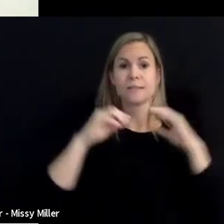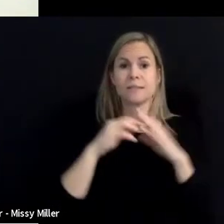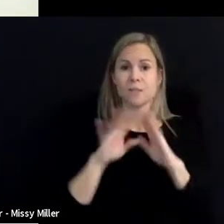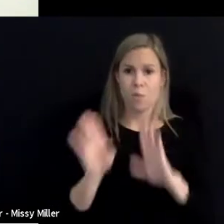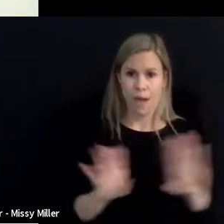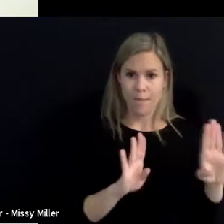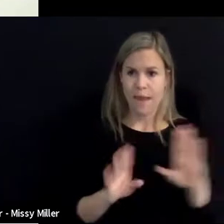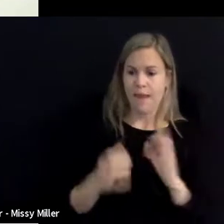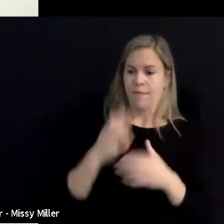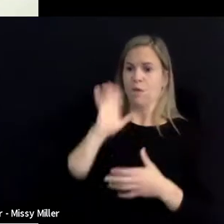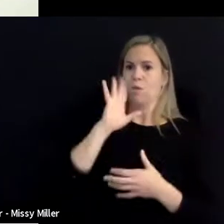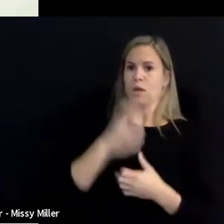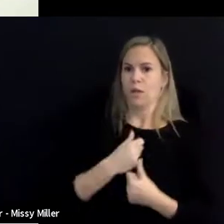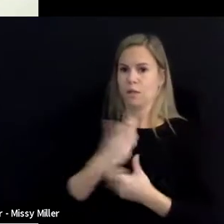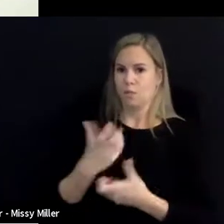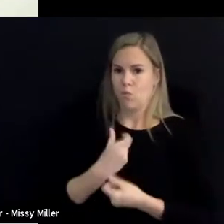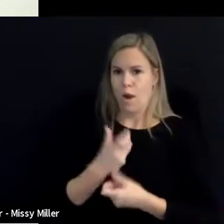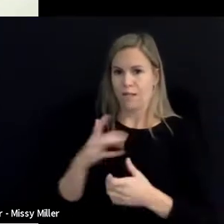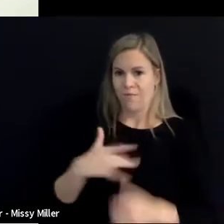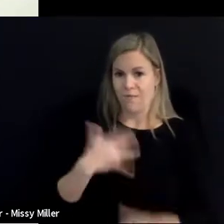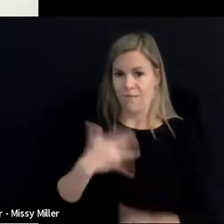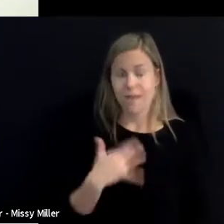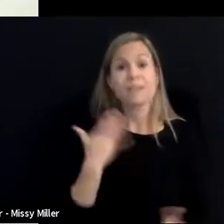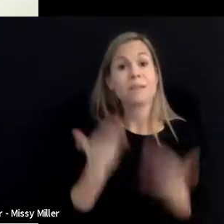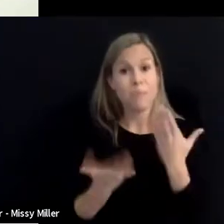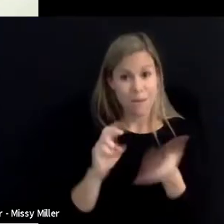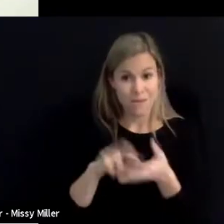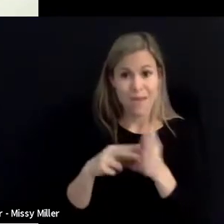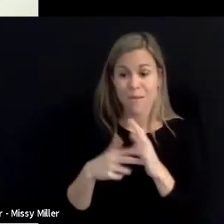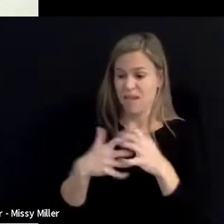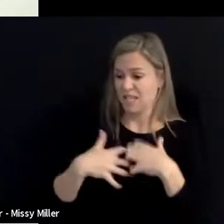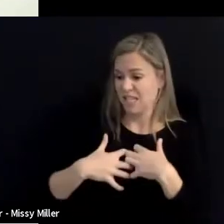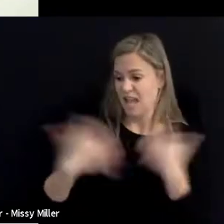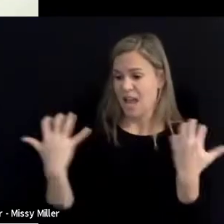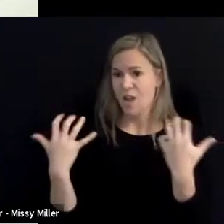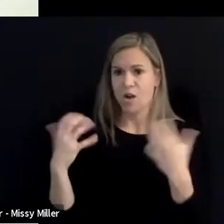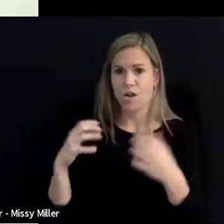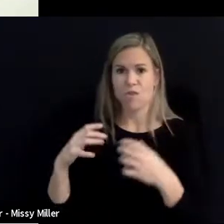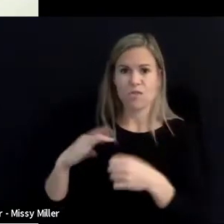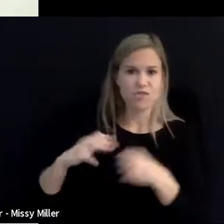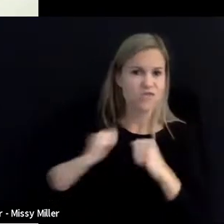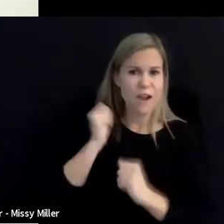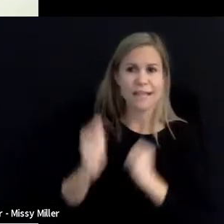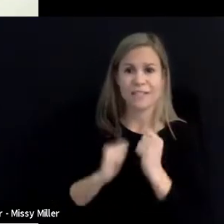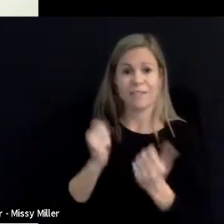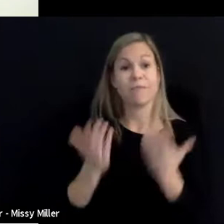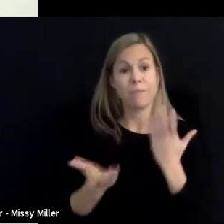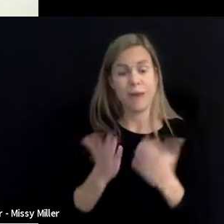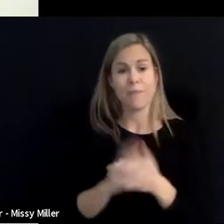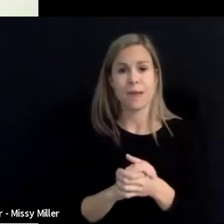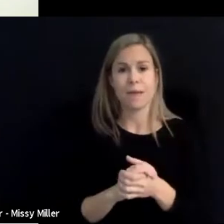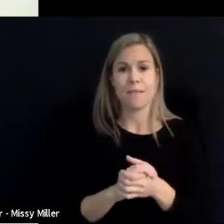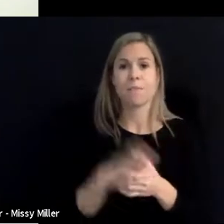And I gave you that list, that can be anger and aggression. We engage in behavior activities that help us feel more secure,